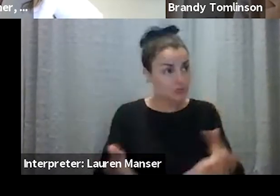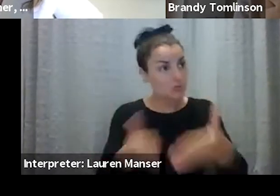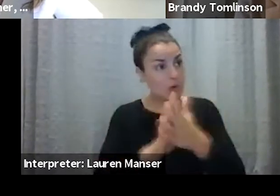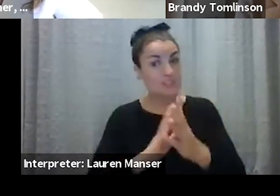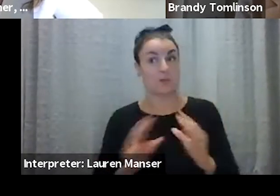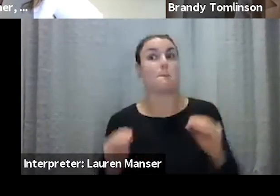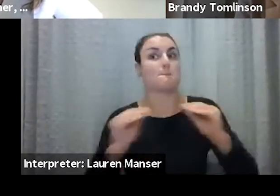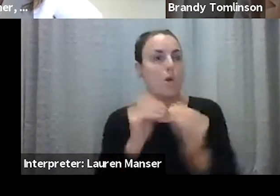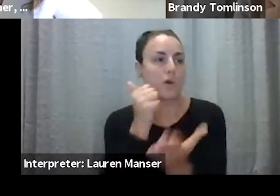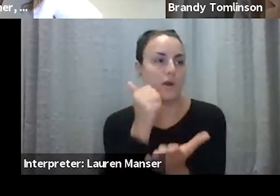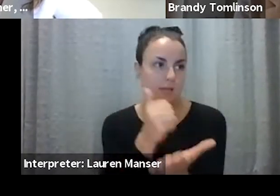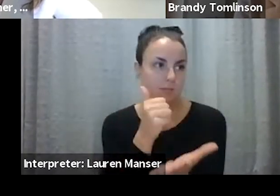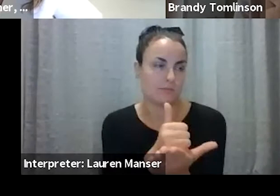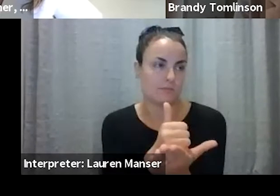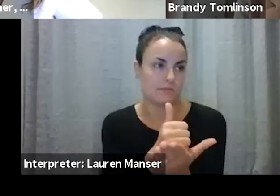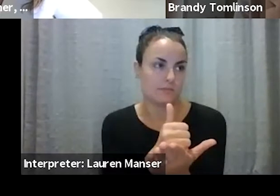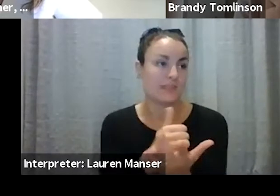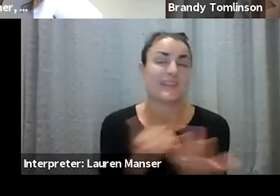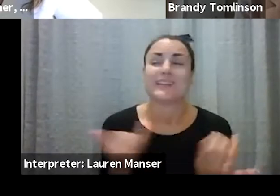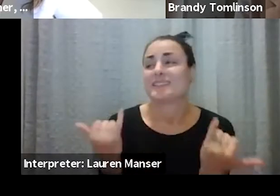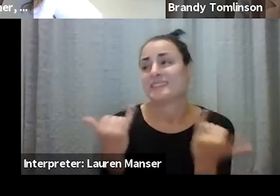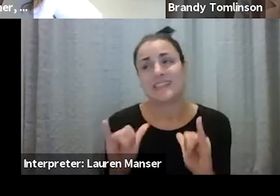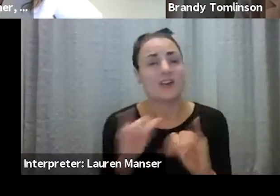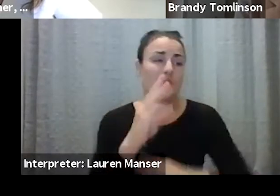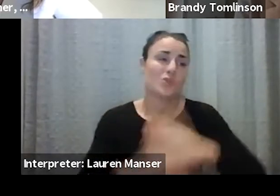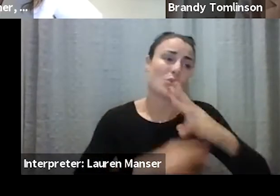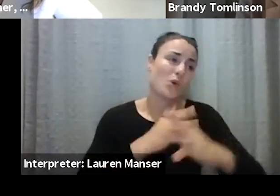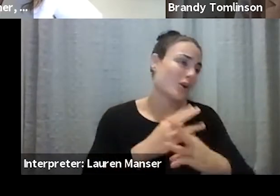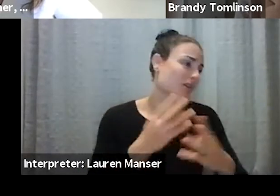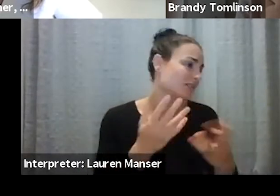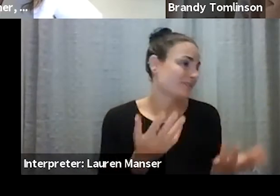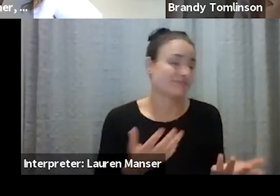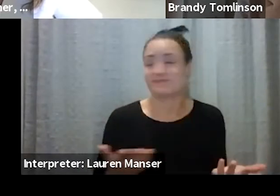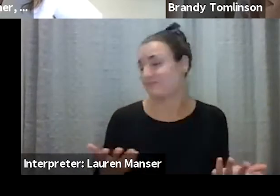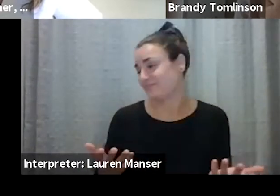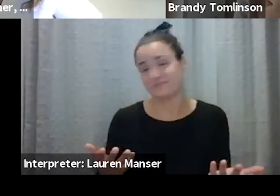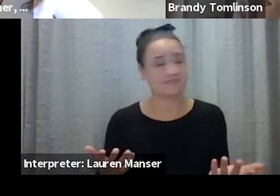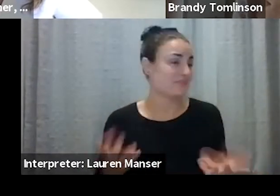and we're still trying to figure out and learn so much. And I think we're gonna be here for awhile,